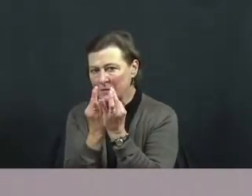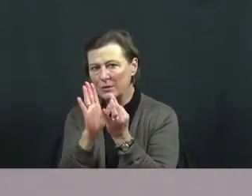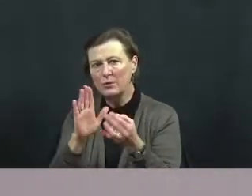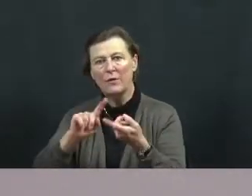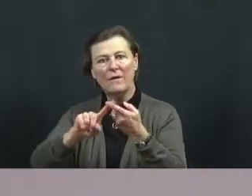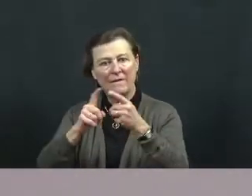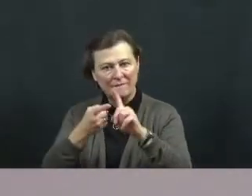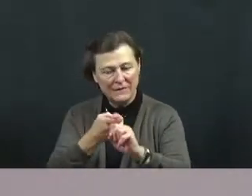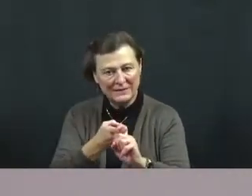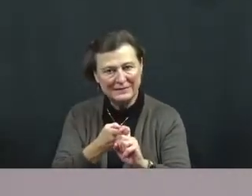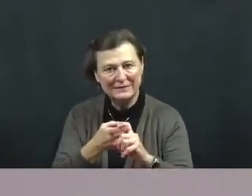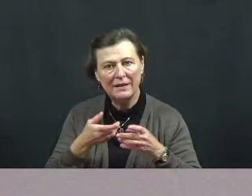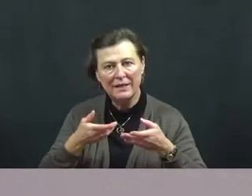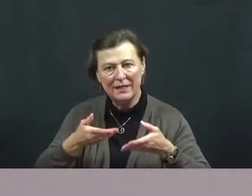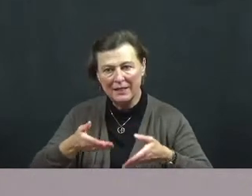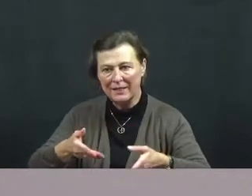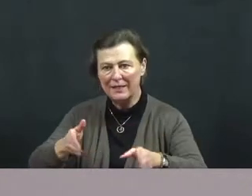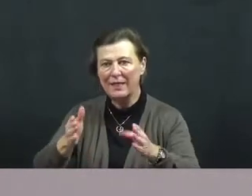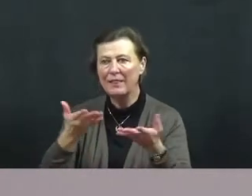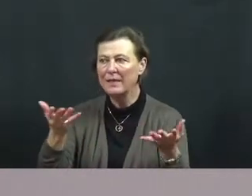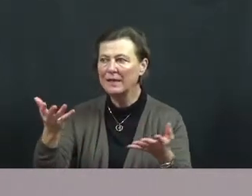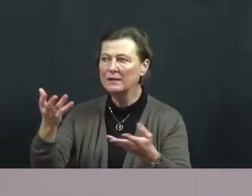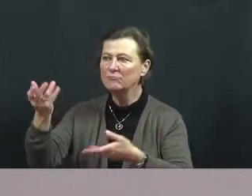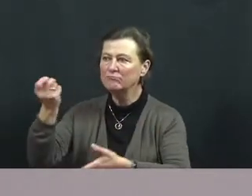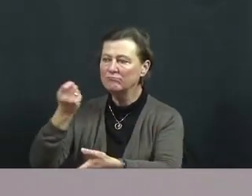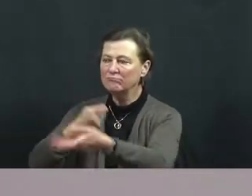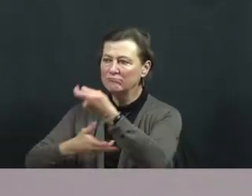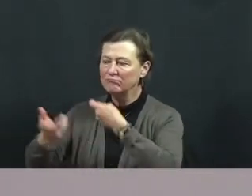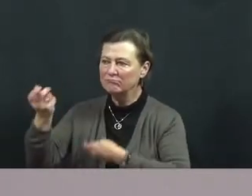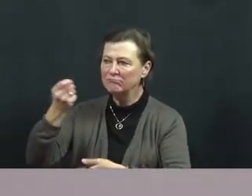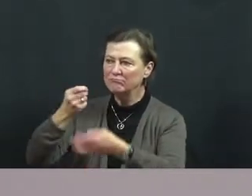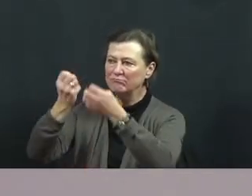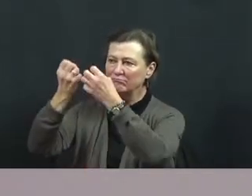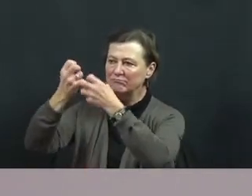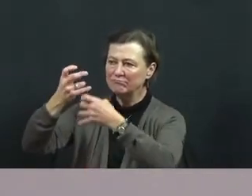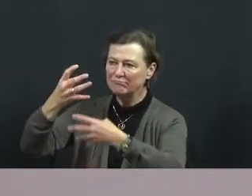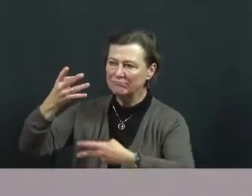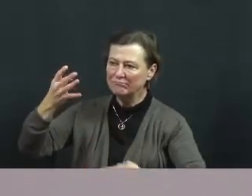And let things unfold.